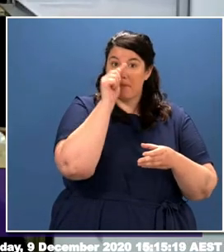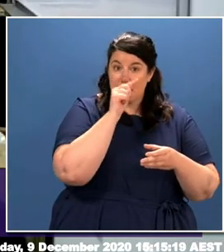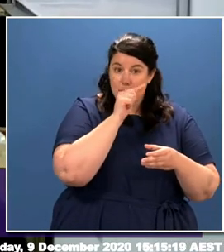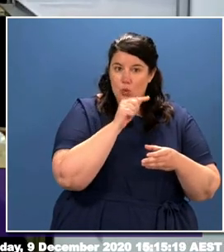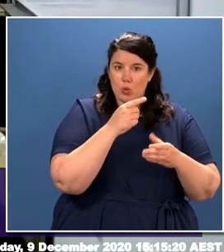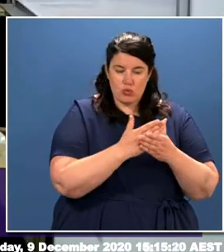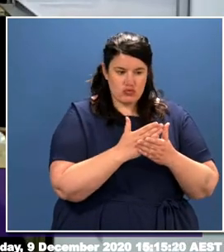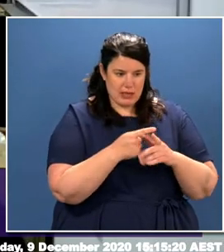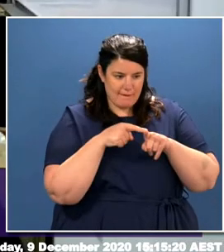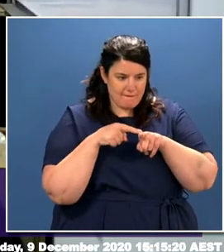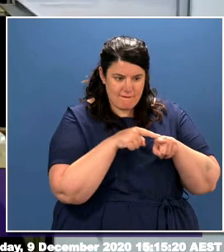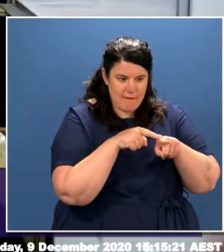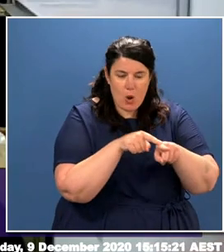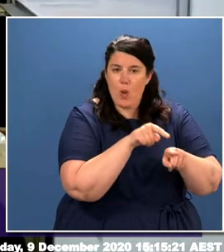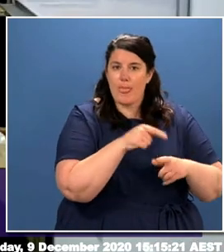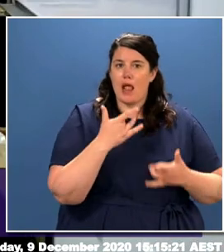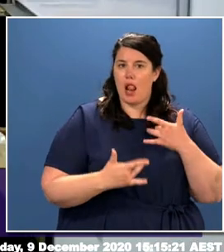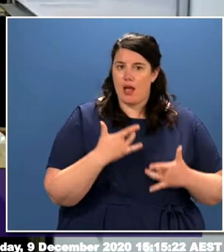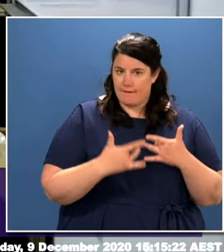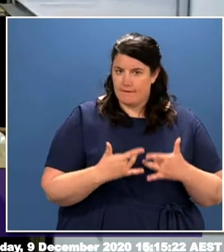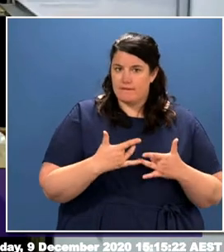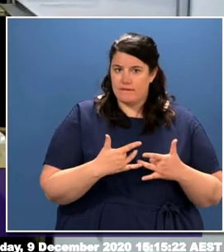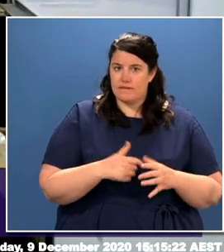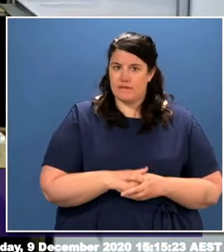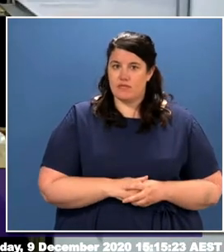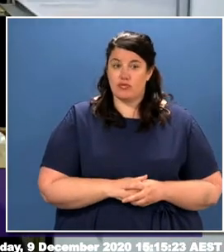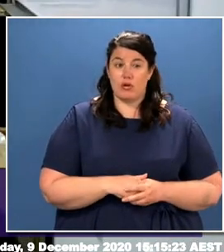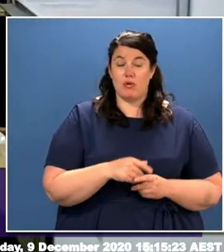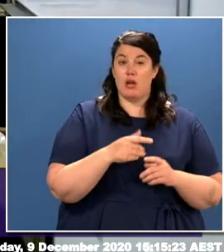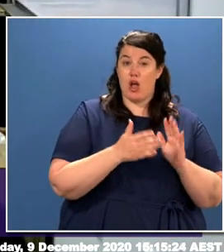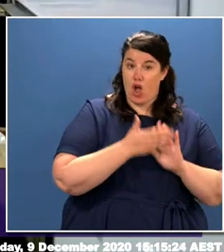detailed stories taking people from secondary school all those through to the